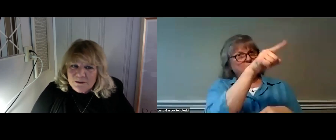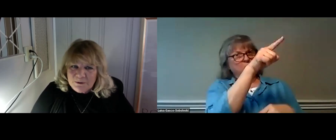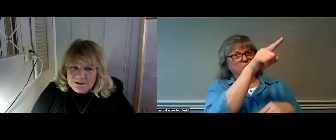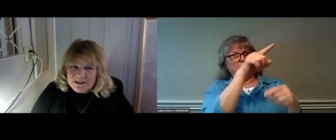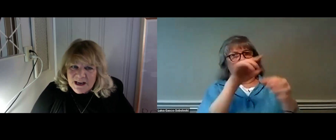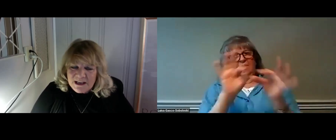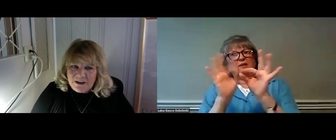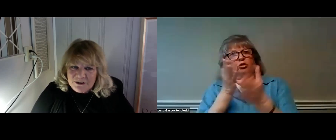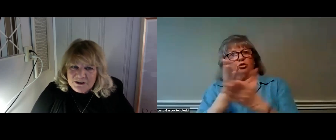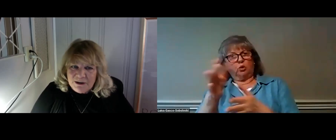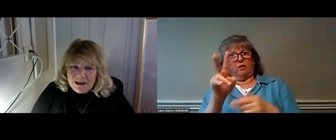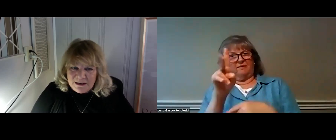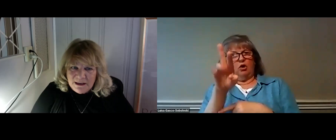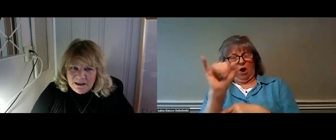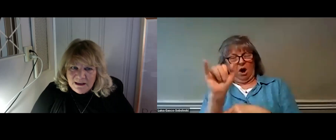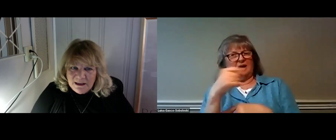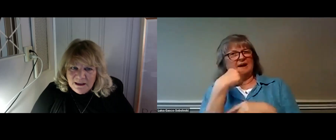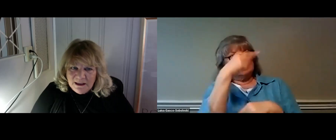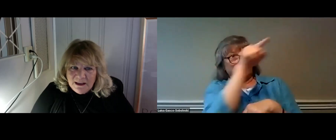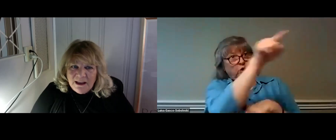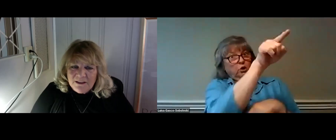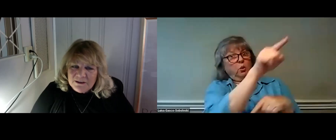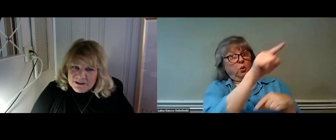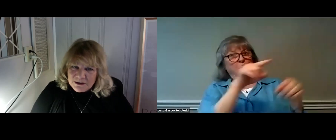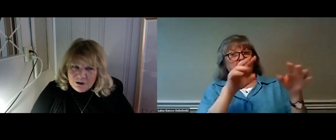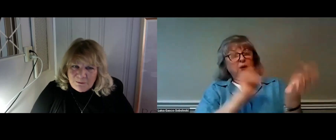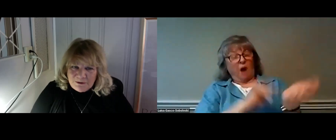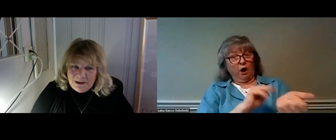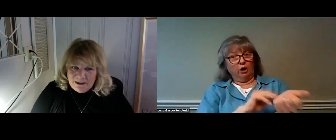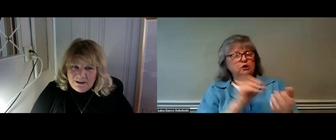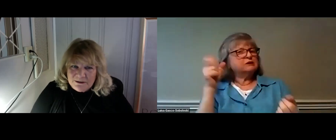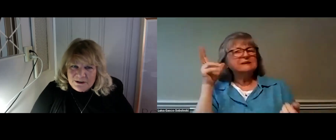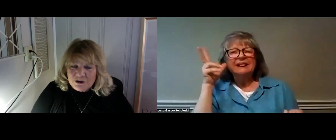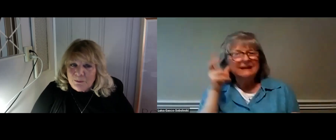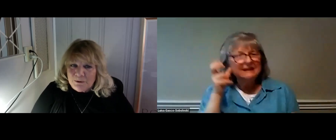person signing on the screen, and there's an interpreter here who's interpreting